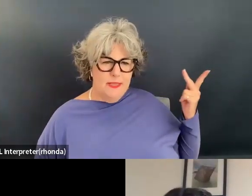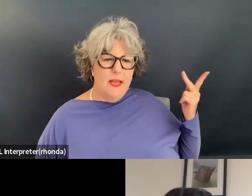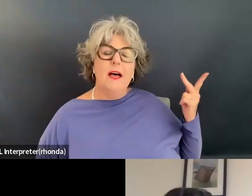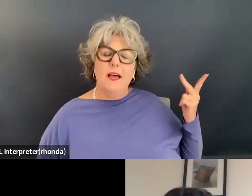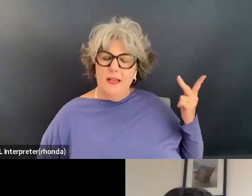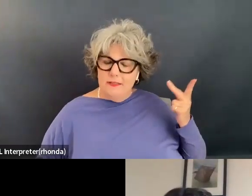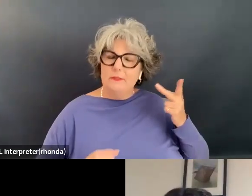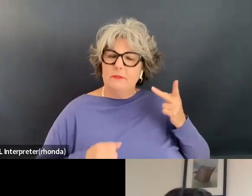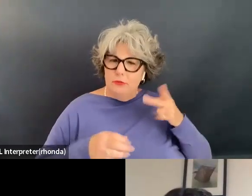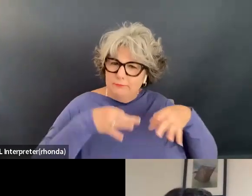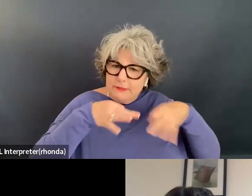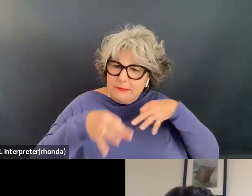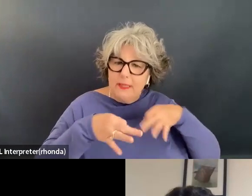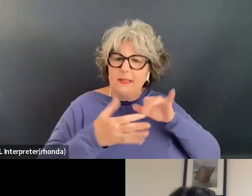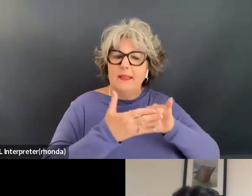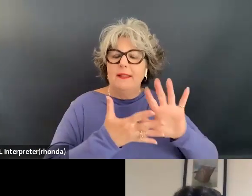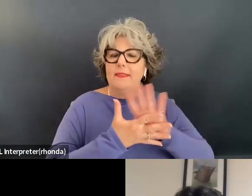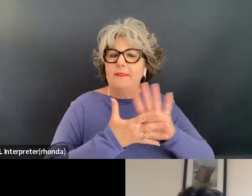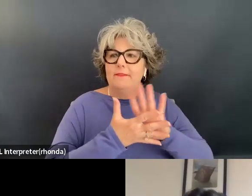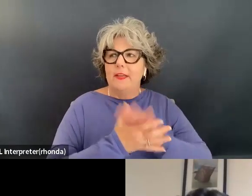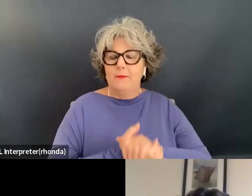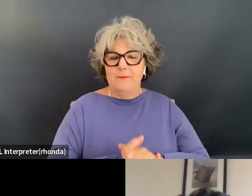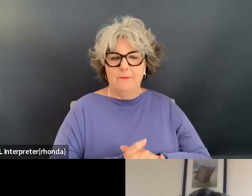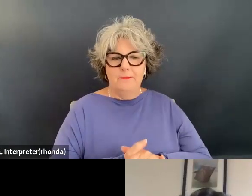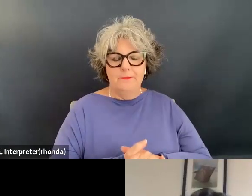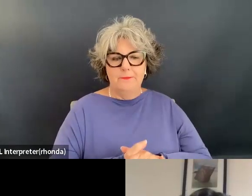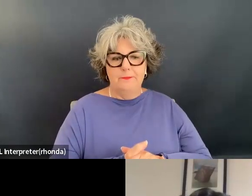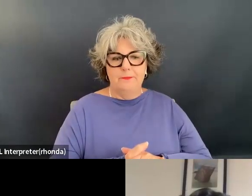because I think we don't talk enough about this.